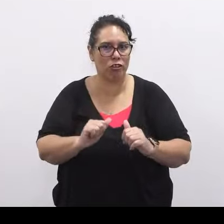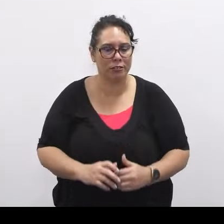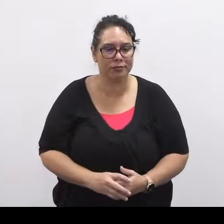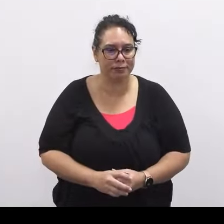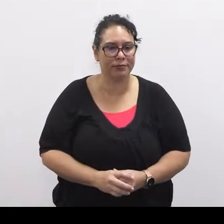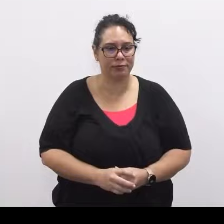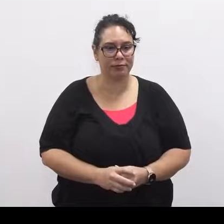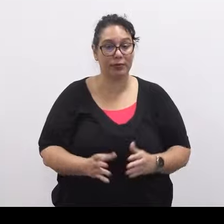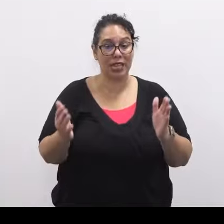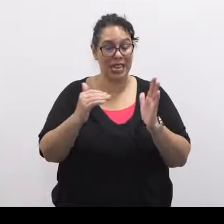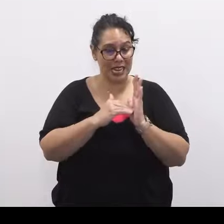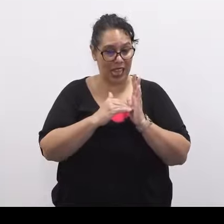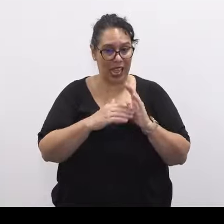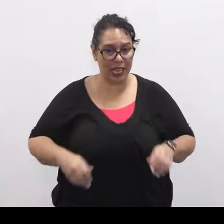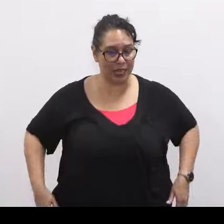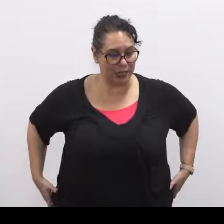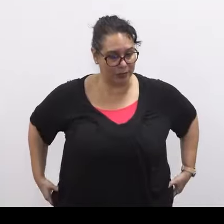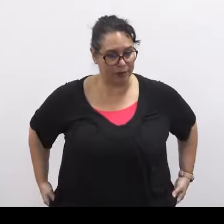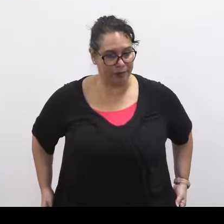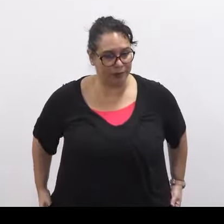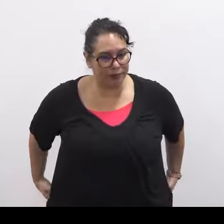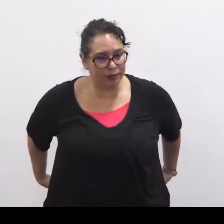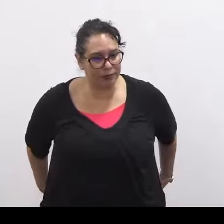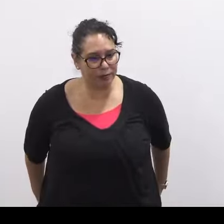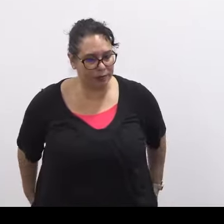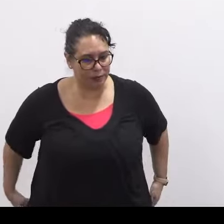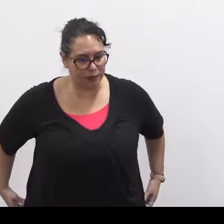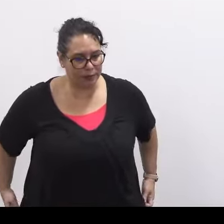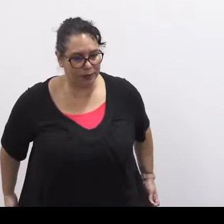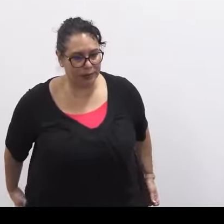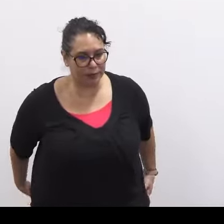So once again, redistricting every 10 years,